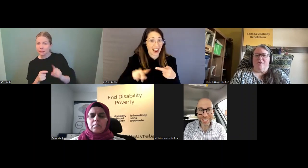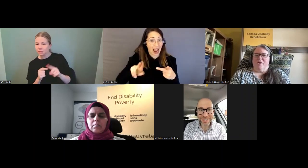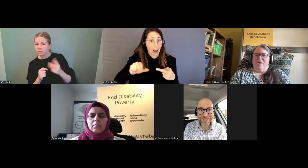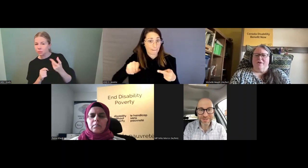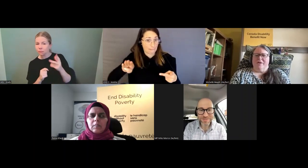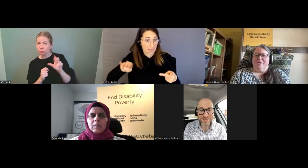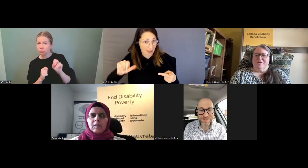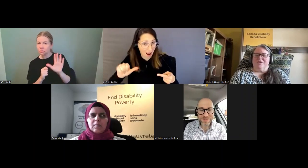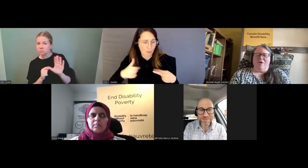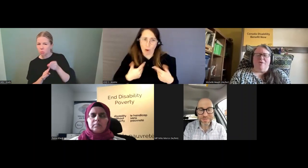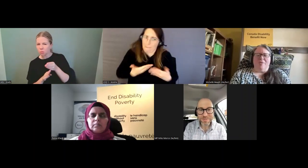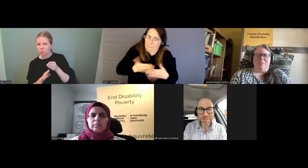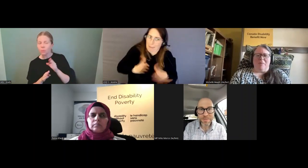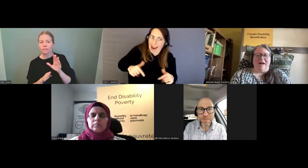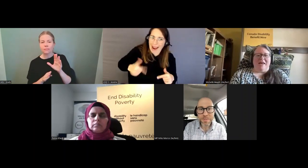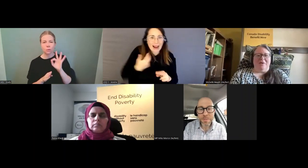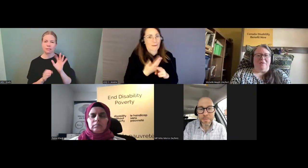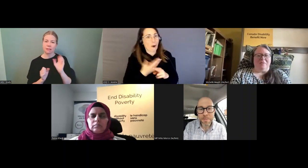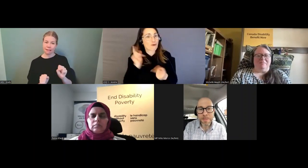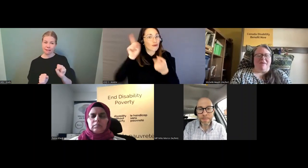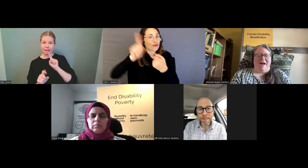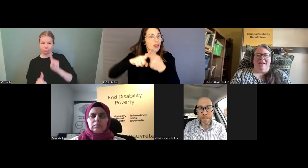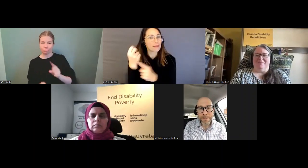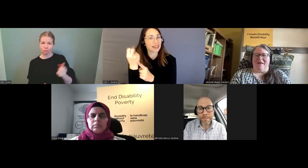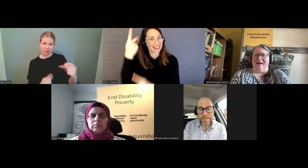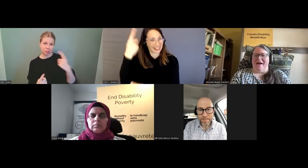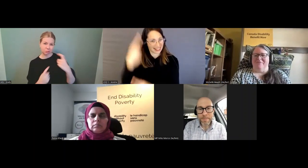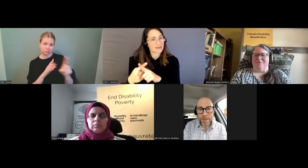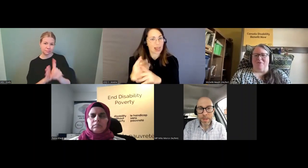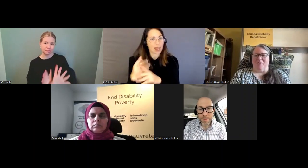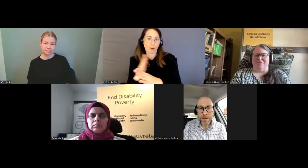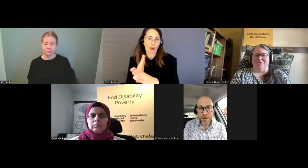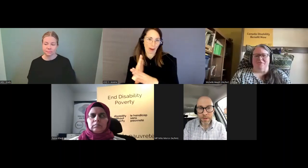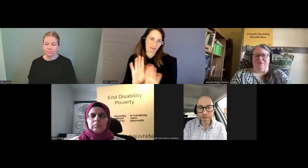Michelle: SO, MIKE, I HAVE SOME QUESTIONS FOR YOU.